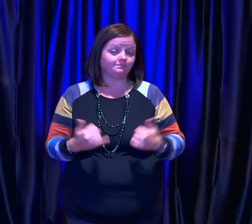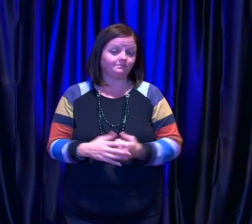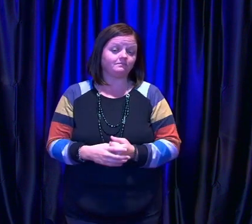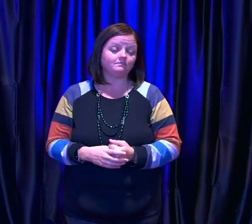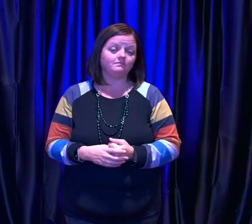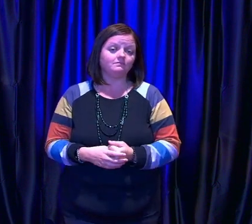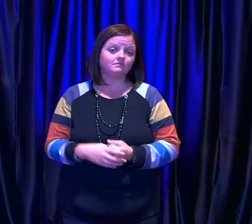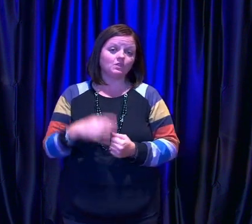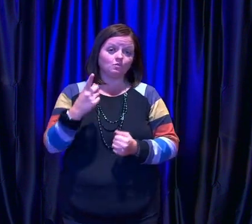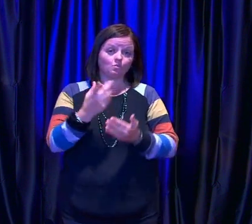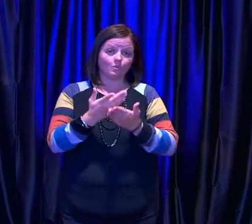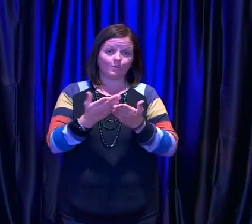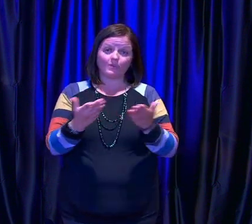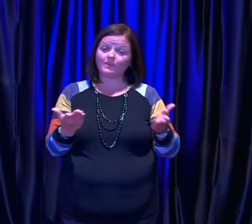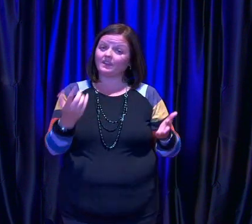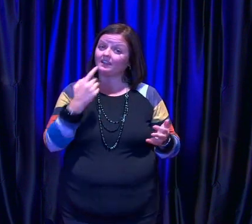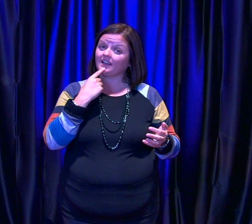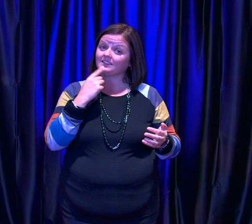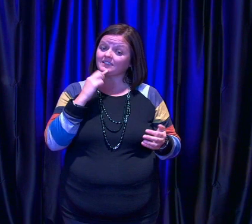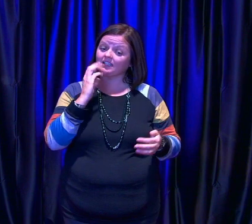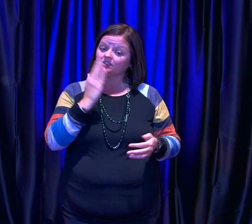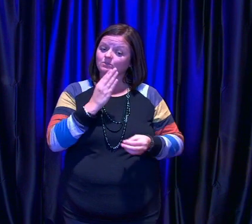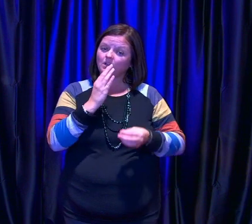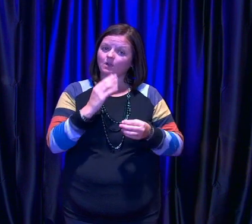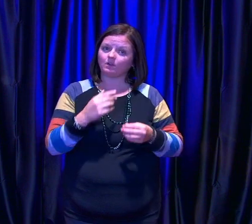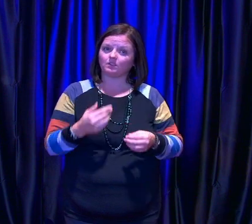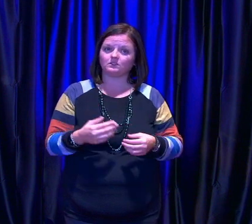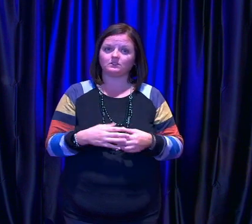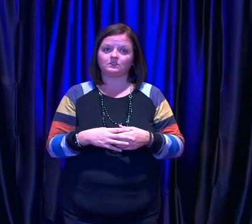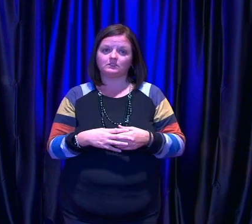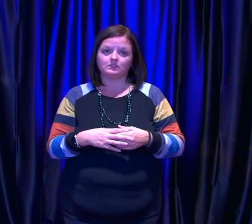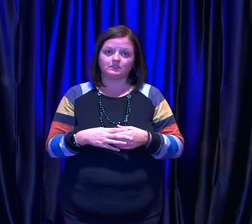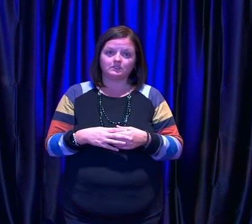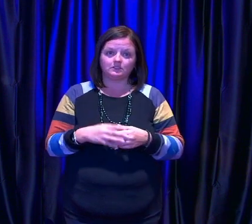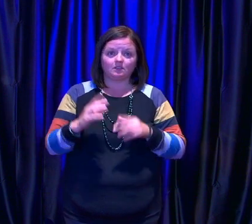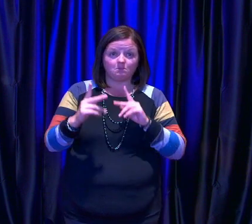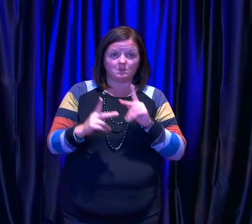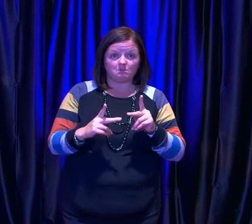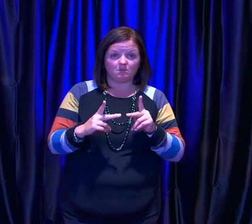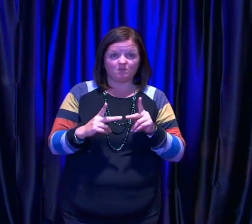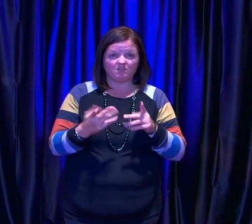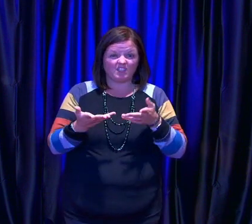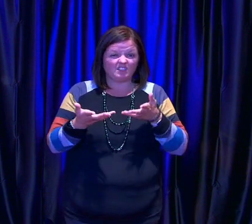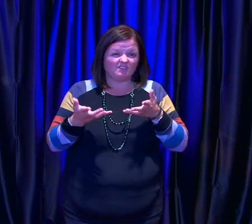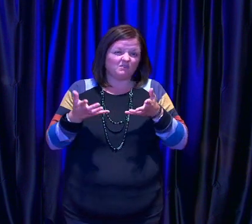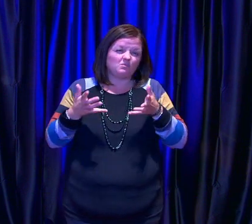of the things that i would say to our reluctance to listen or abide